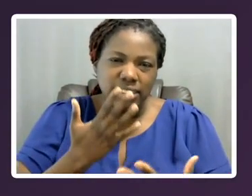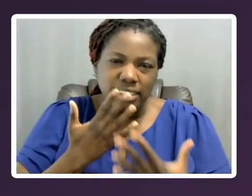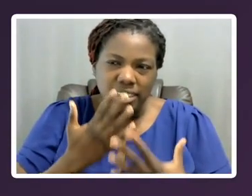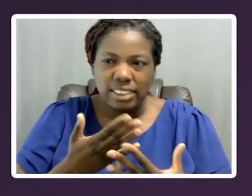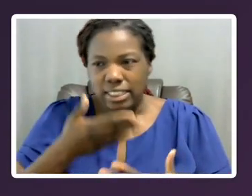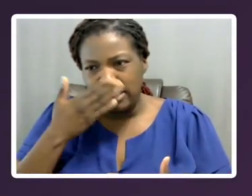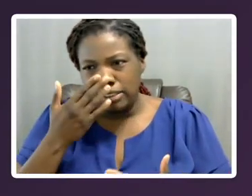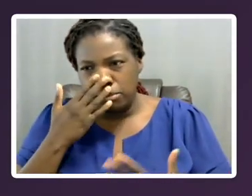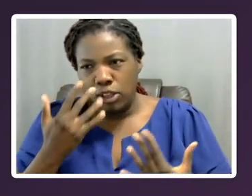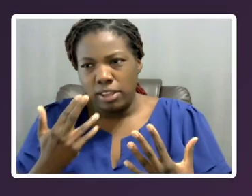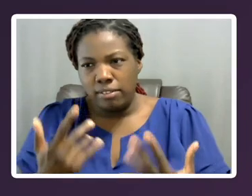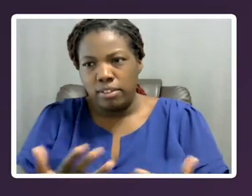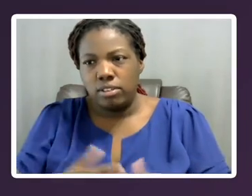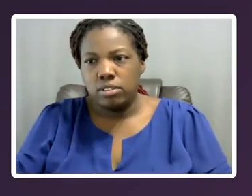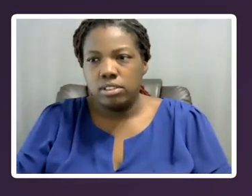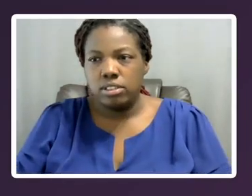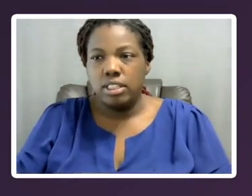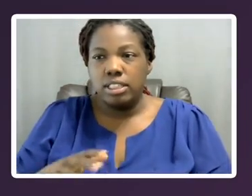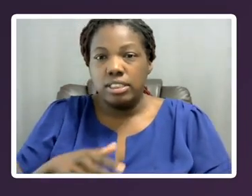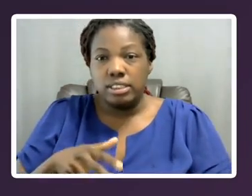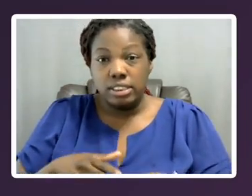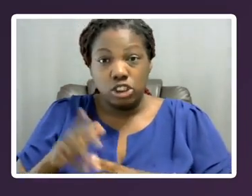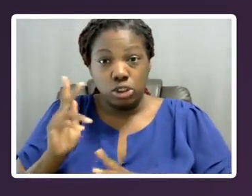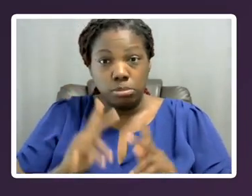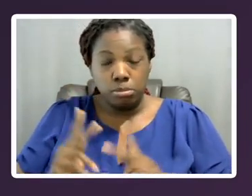Paula Peters: As Indigenous people, we have many